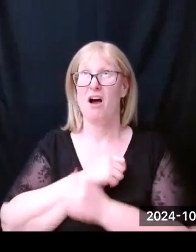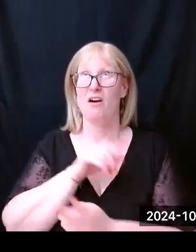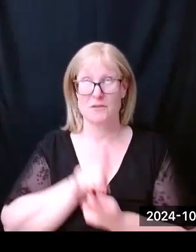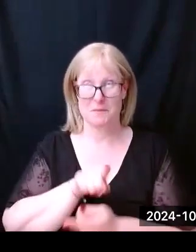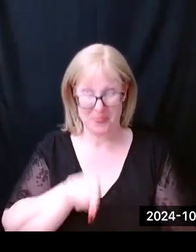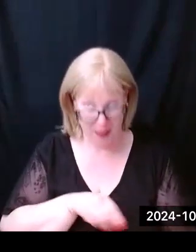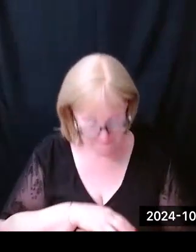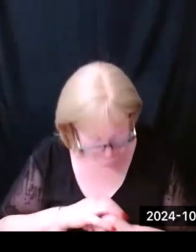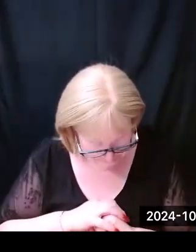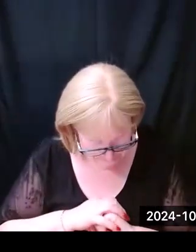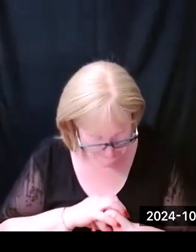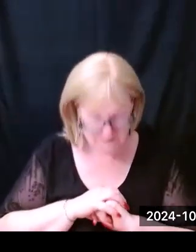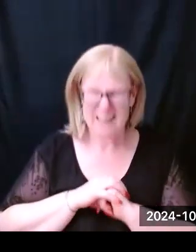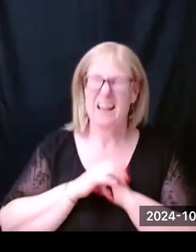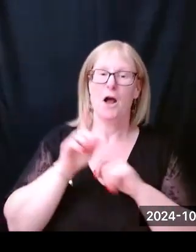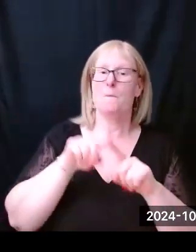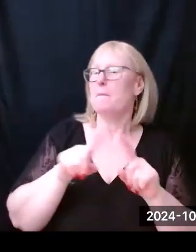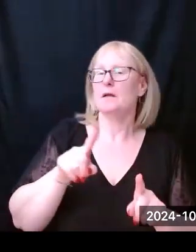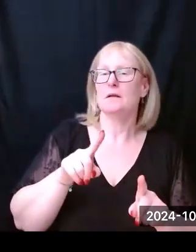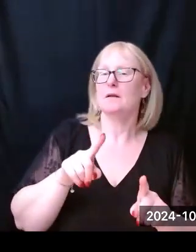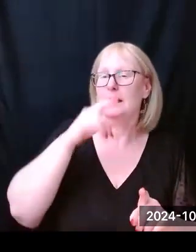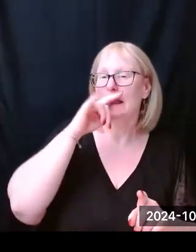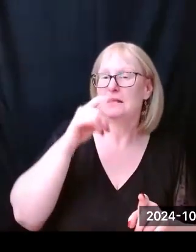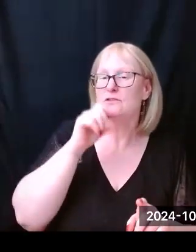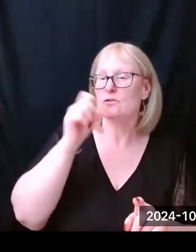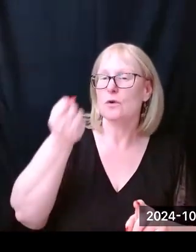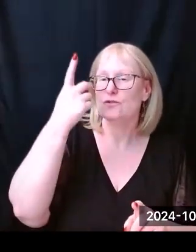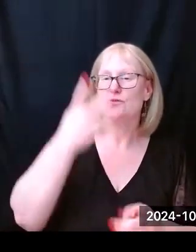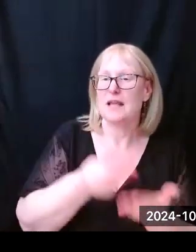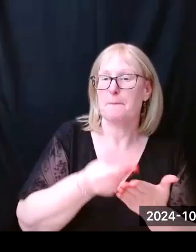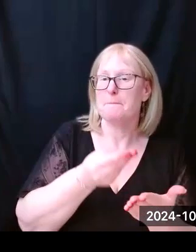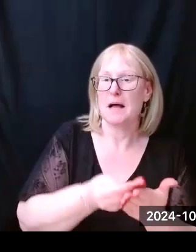But, right, kids just don't get money and what it is. They just get that it's